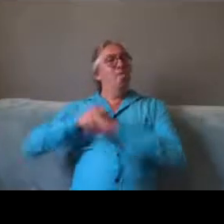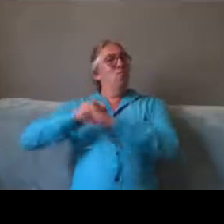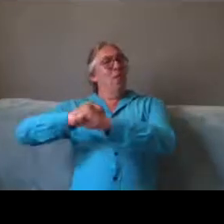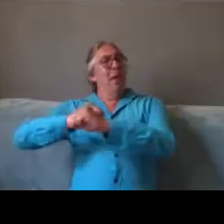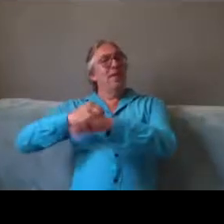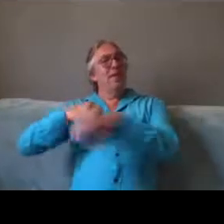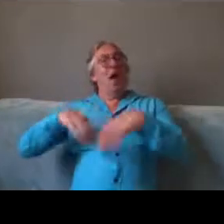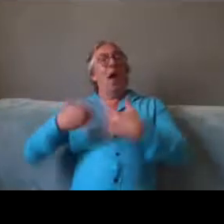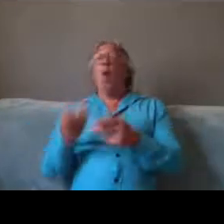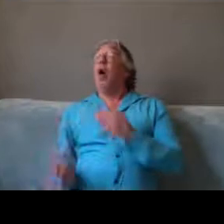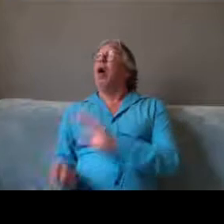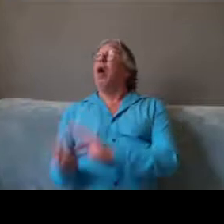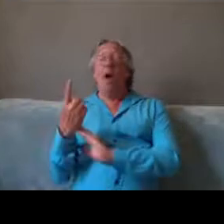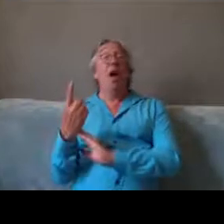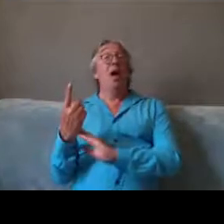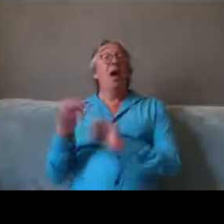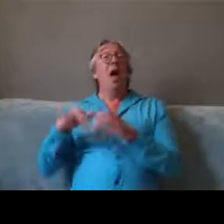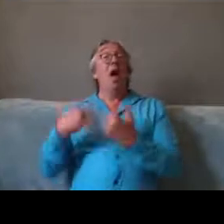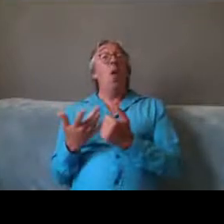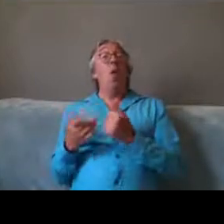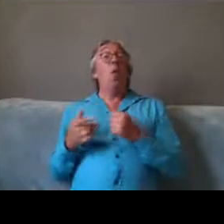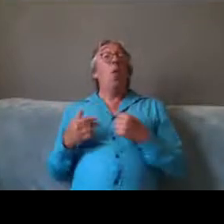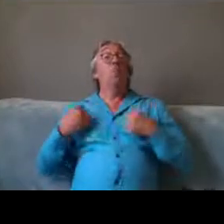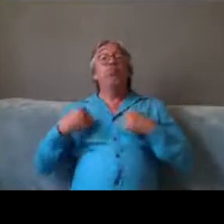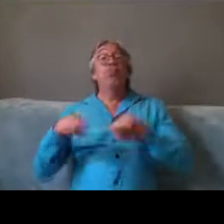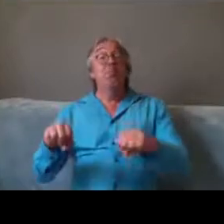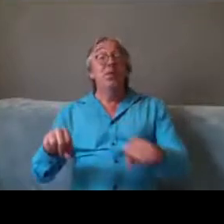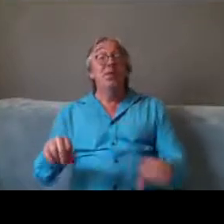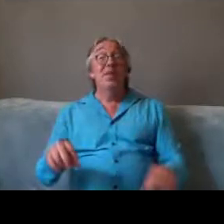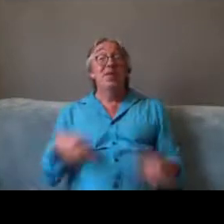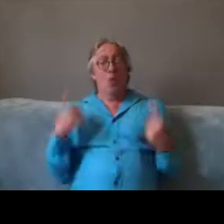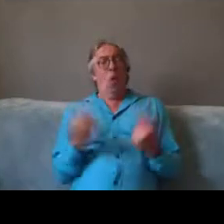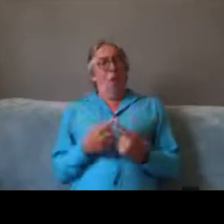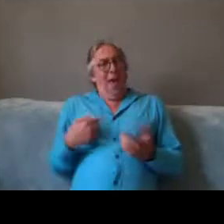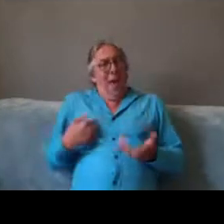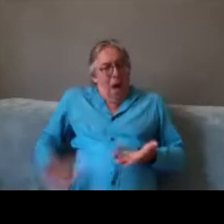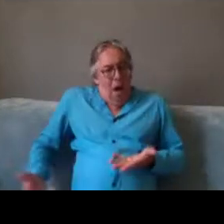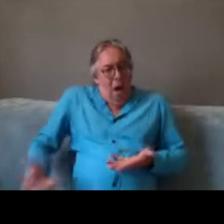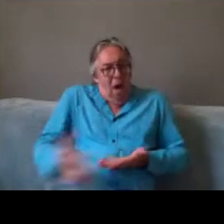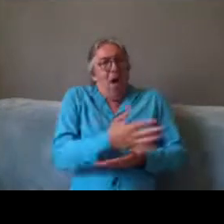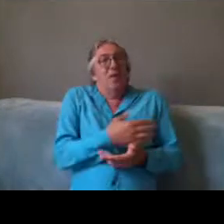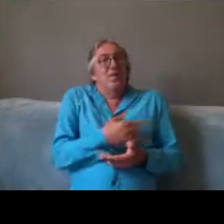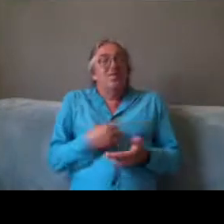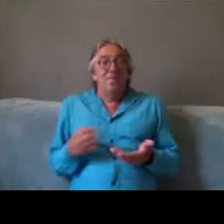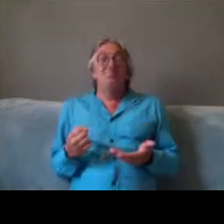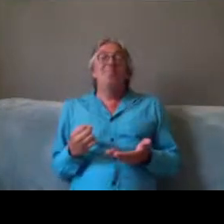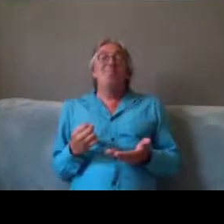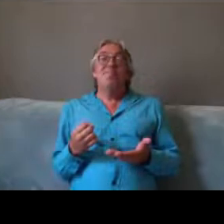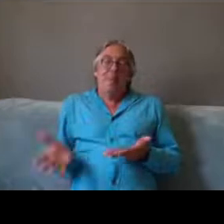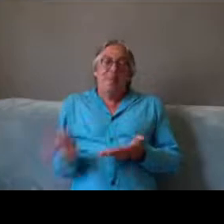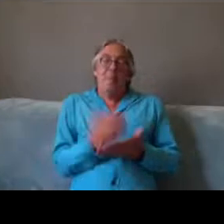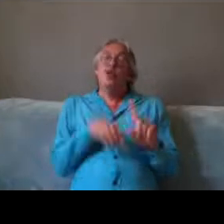it's inclusion and mobility programmes. I work nowadays for an organisation called SIHO.